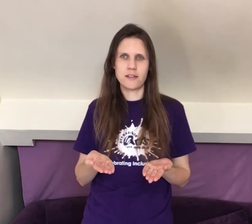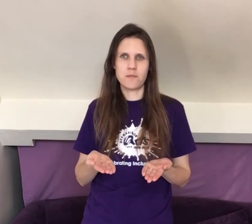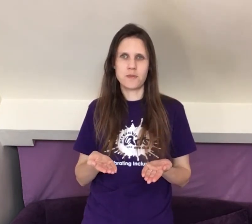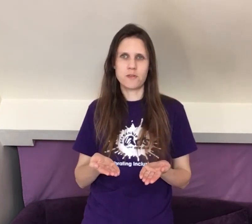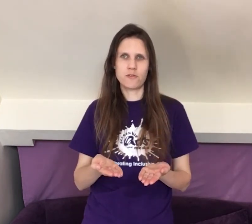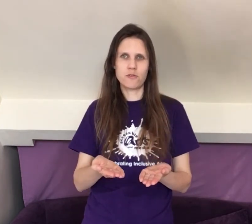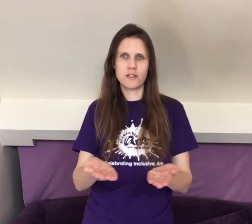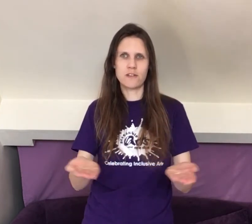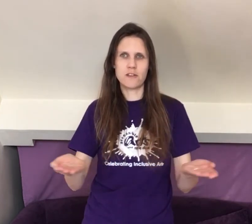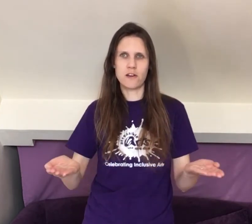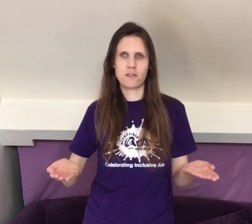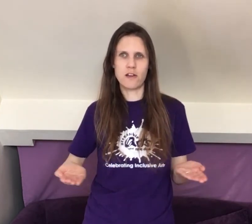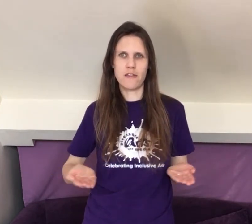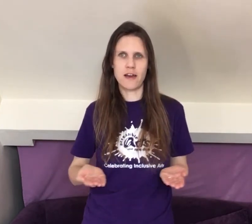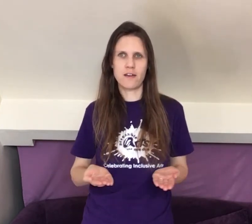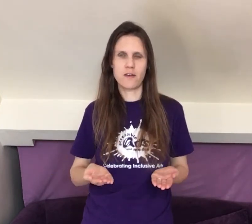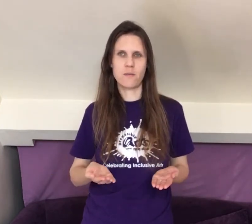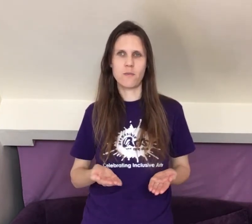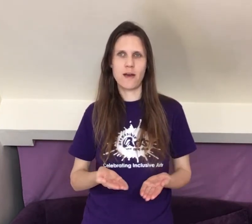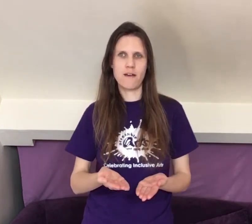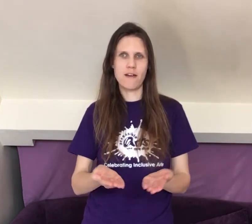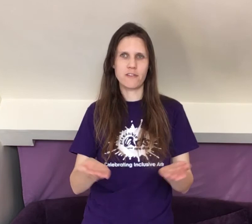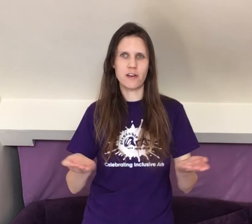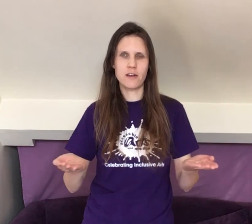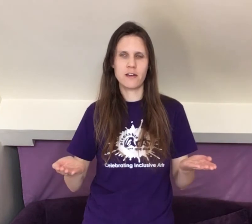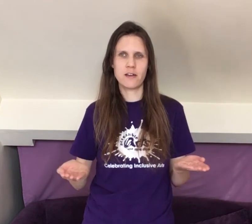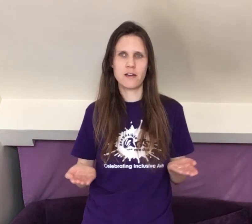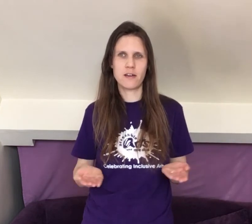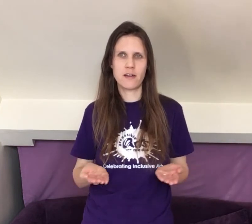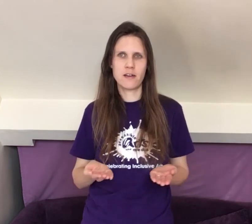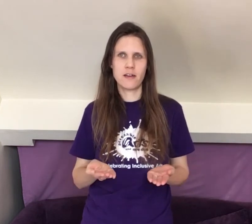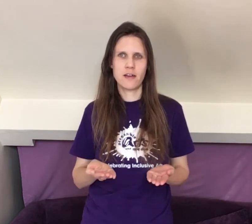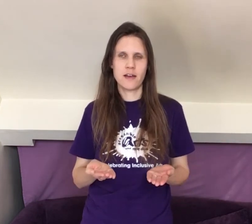and you sort of draw little circles like that. Wherever.